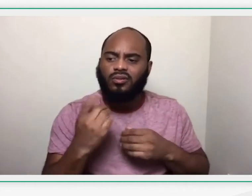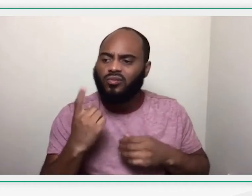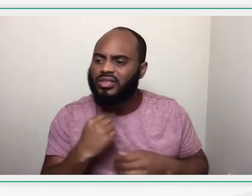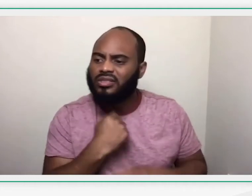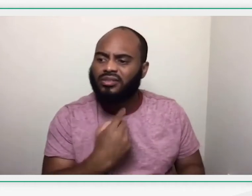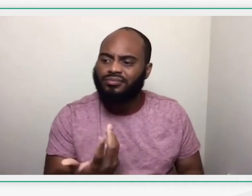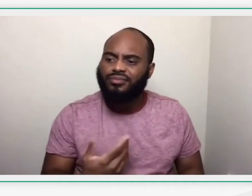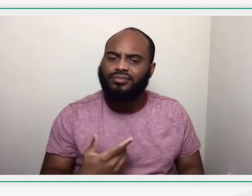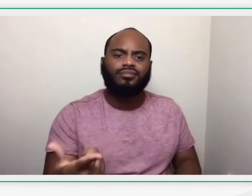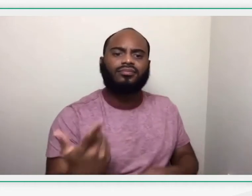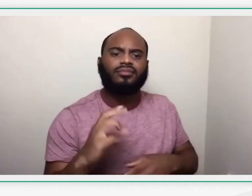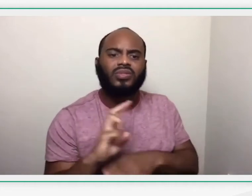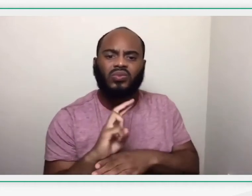So, let's say you own a business,